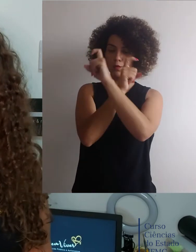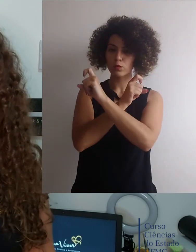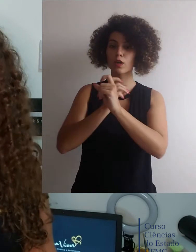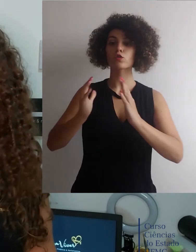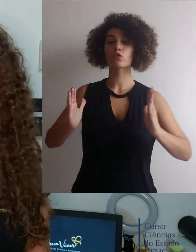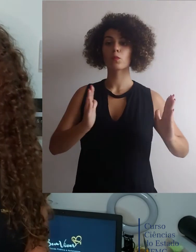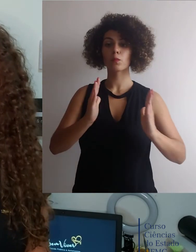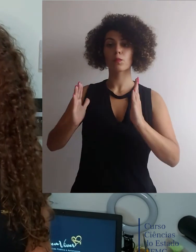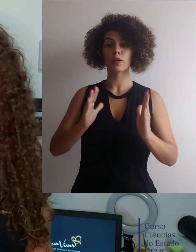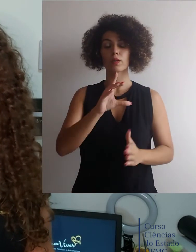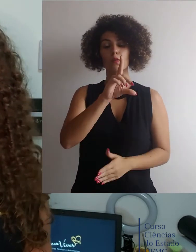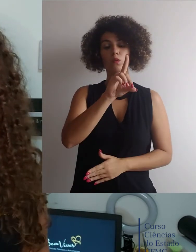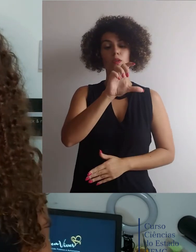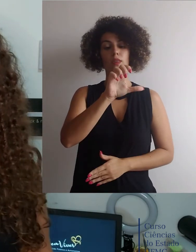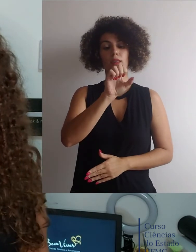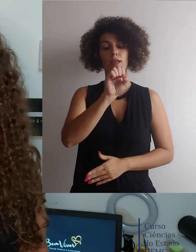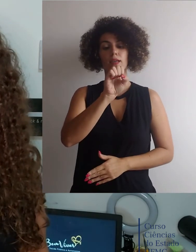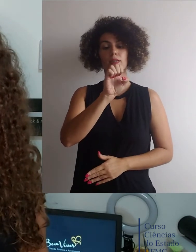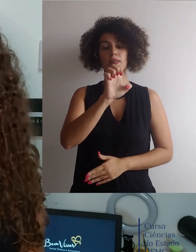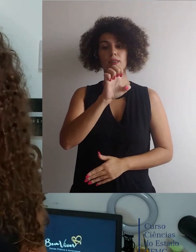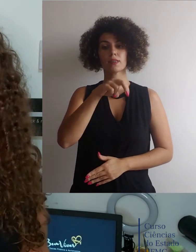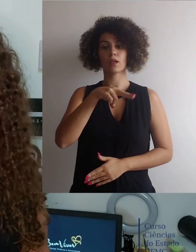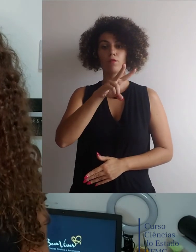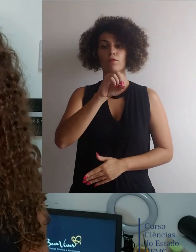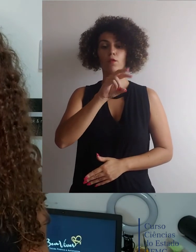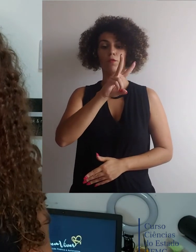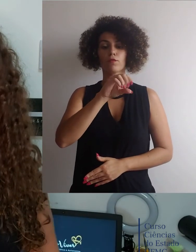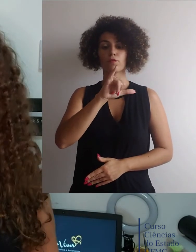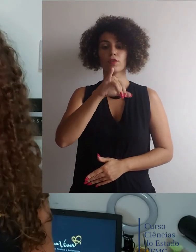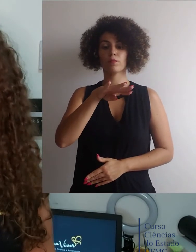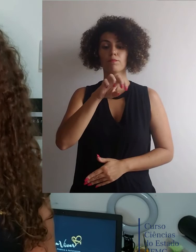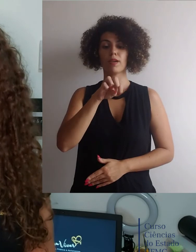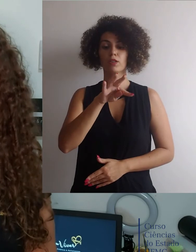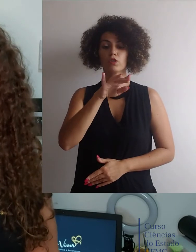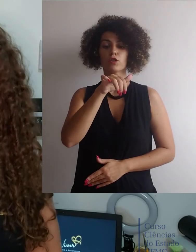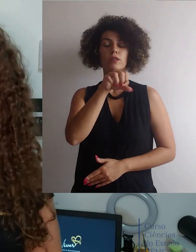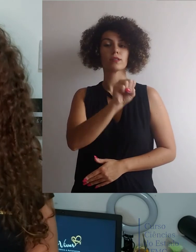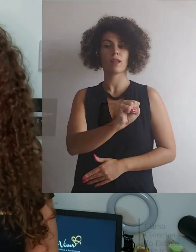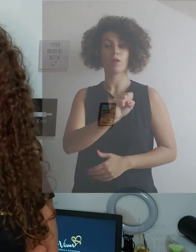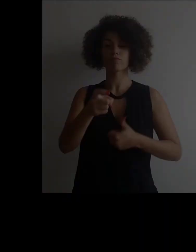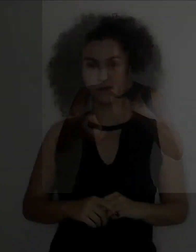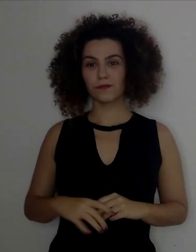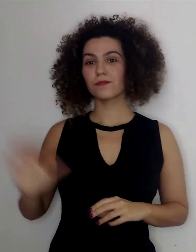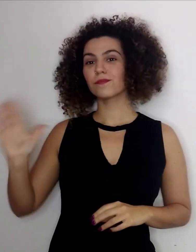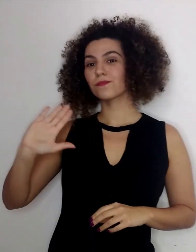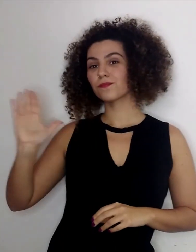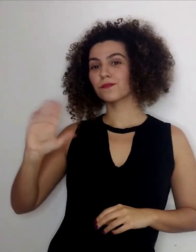and setbacks now during the Redemocratization or Developmental Period.